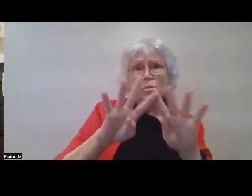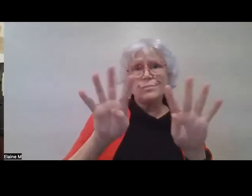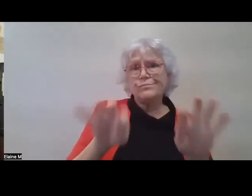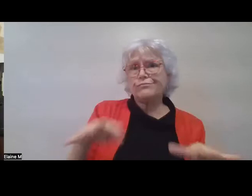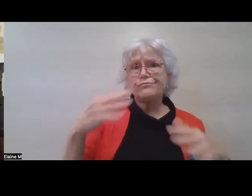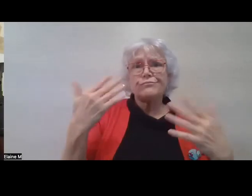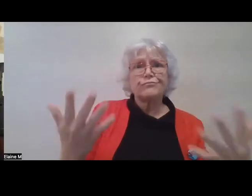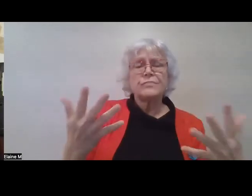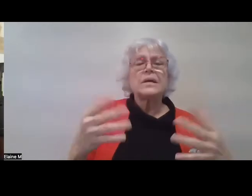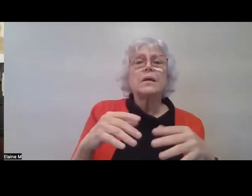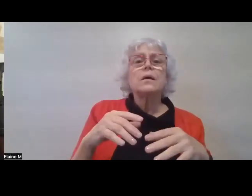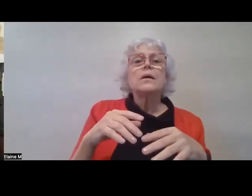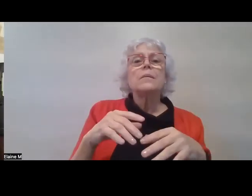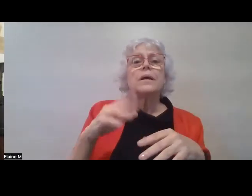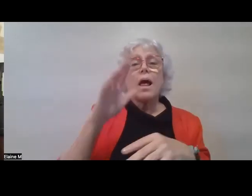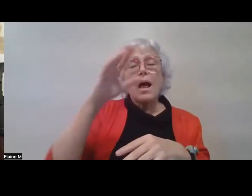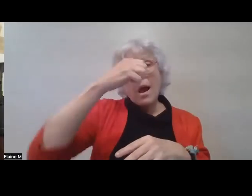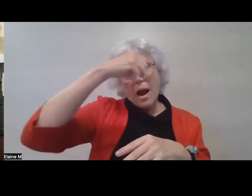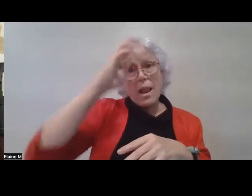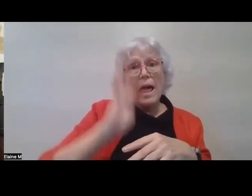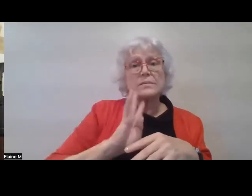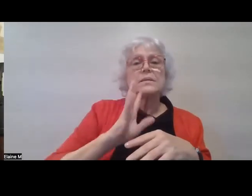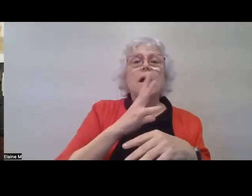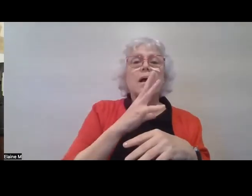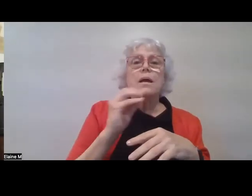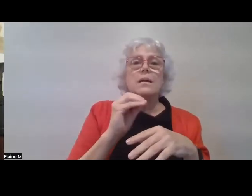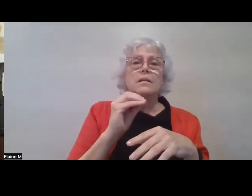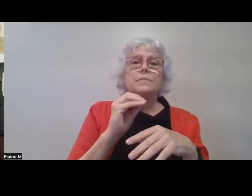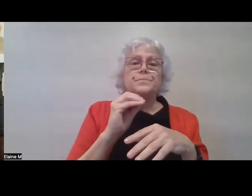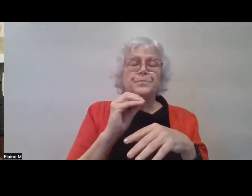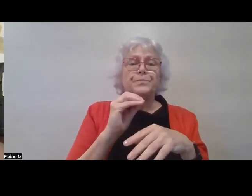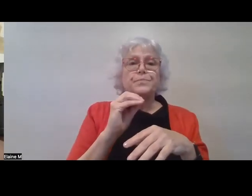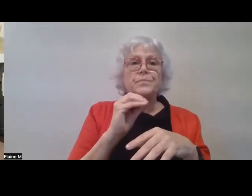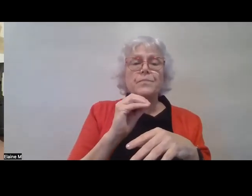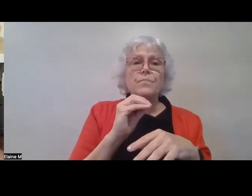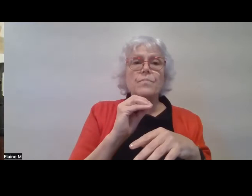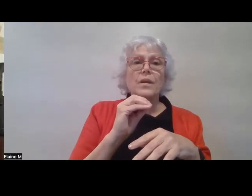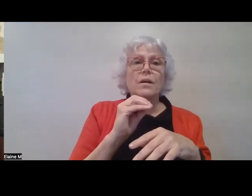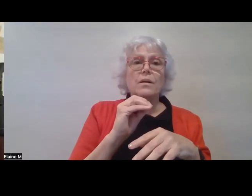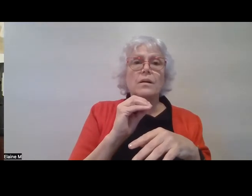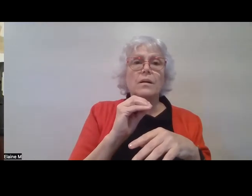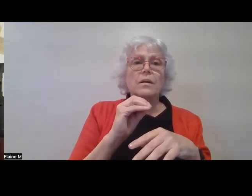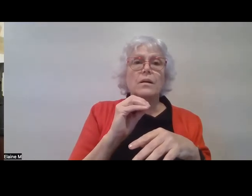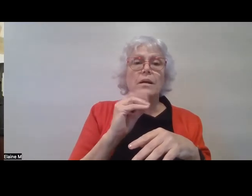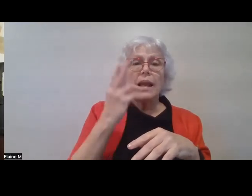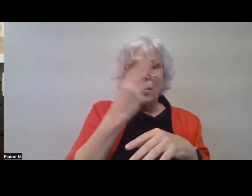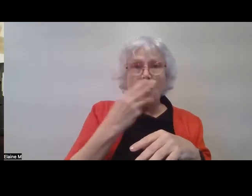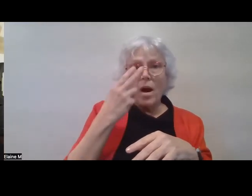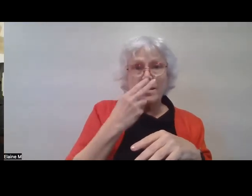Indians, and Alaska natives, I say considered because these are not our words for ourselves, but I am giving statistical data